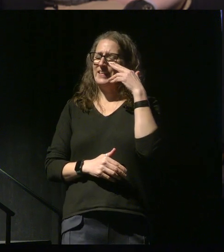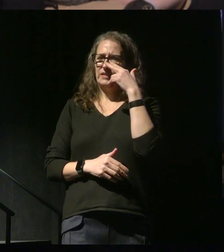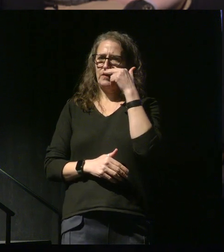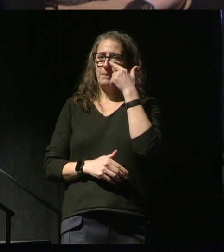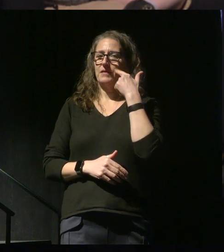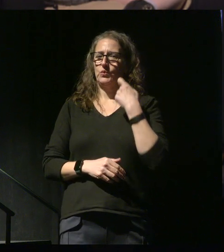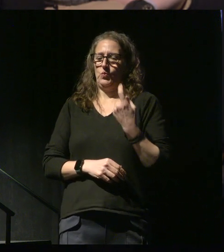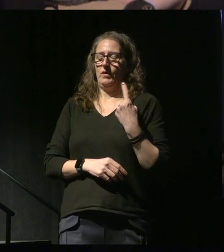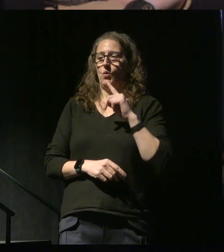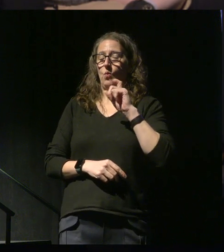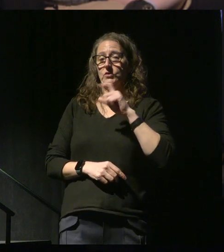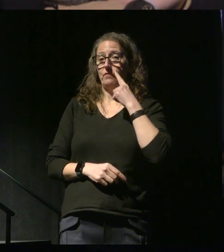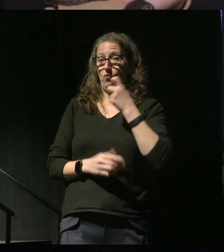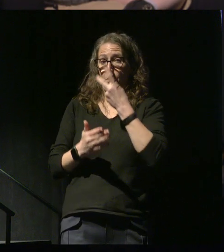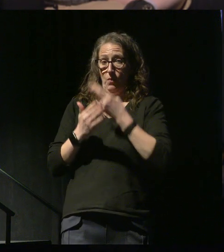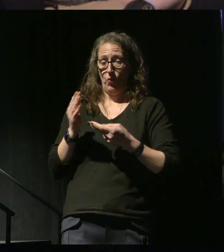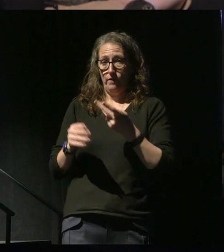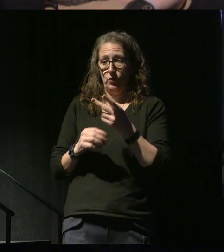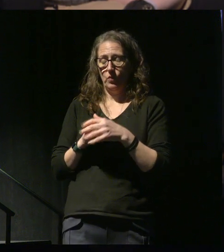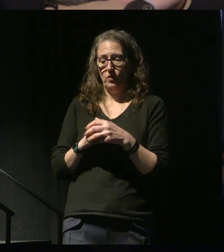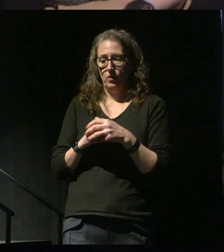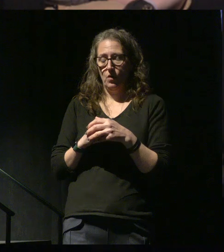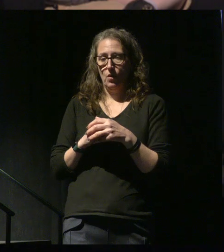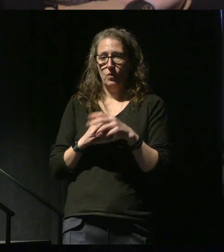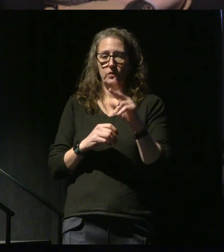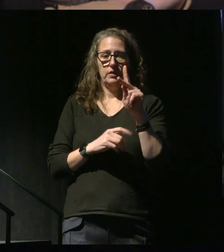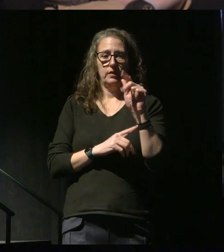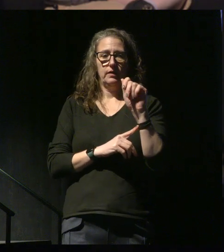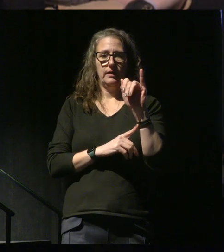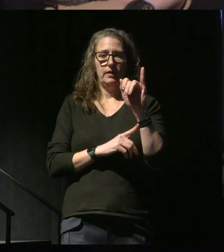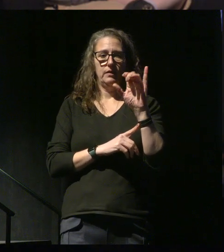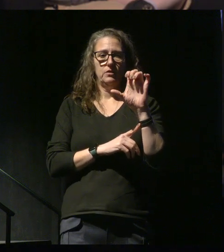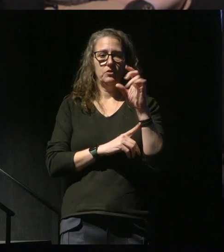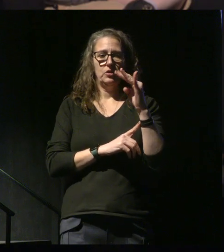of you was going to be Kai Chang. You have a particular line in your book